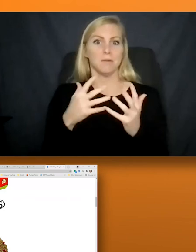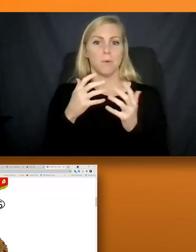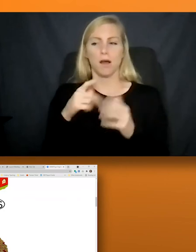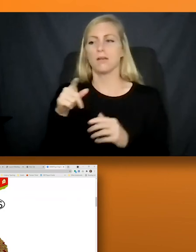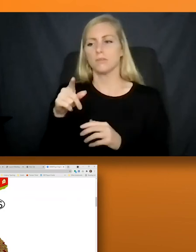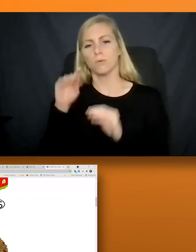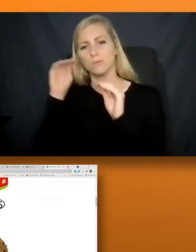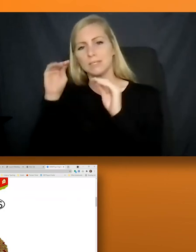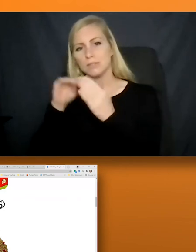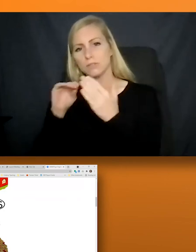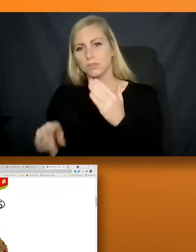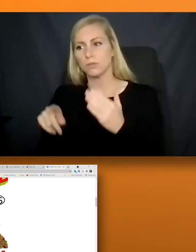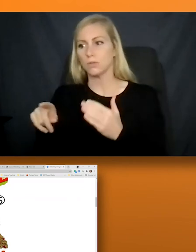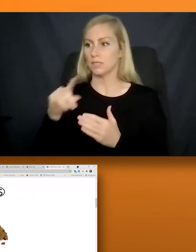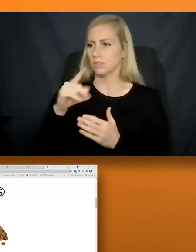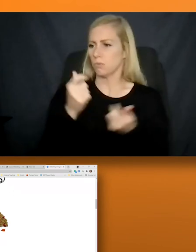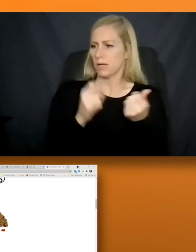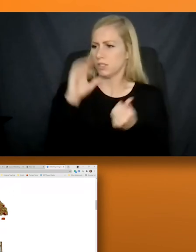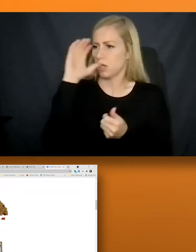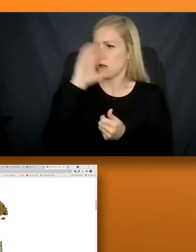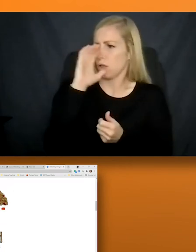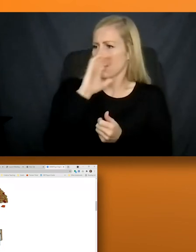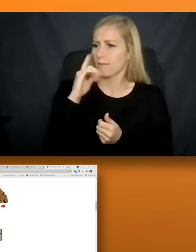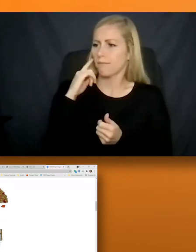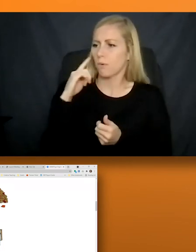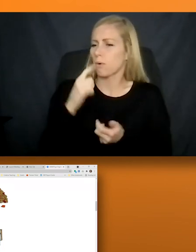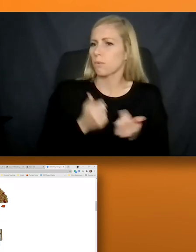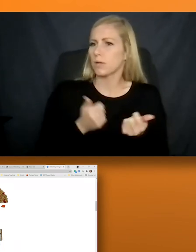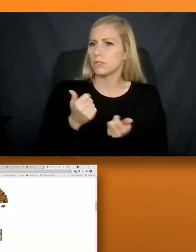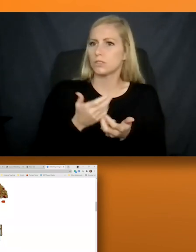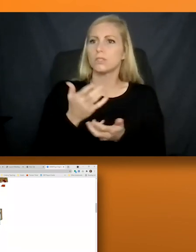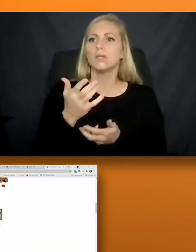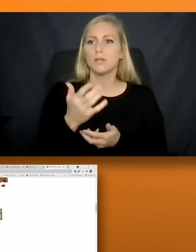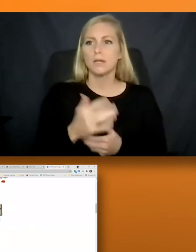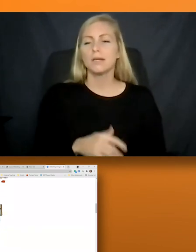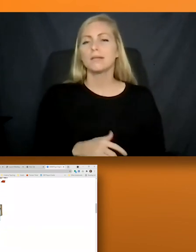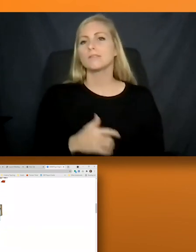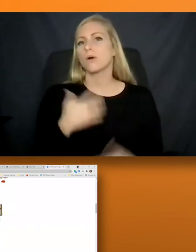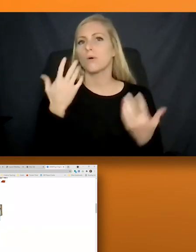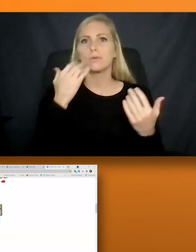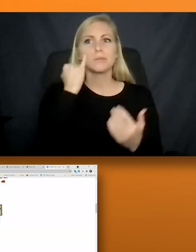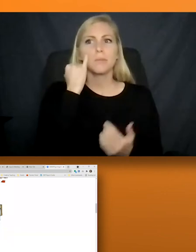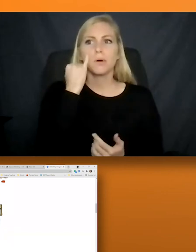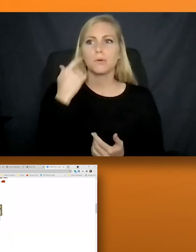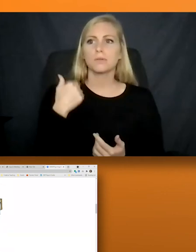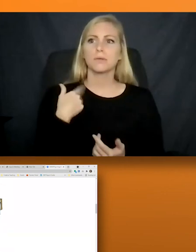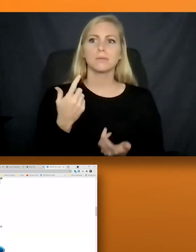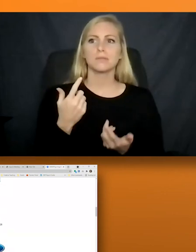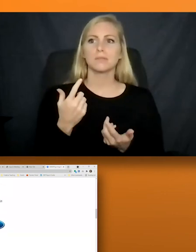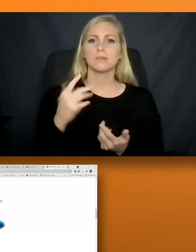OK, well, you want to click the meaning that you're looking for. So I was thinking about this make,